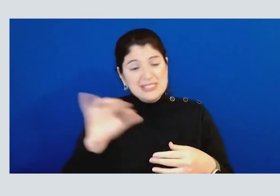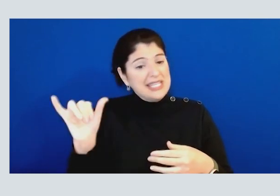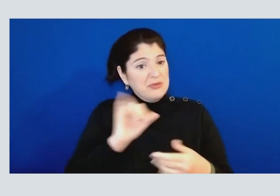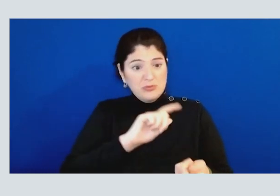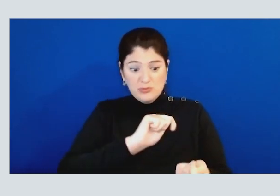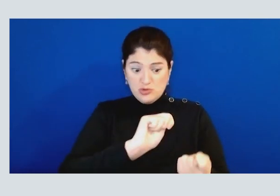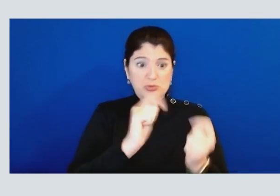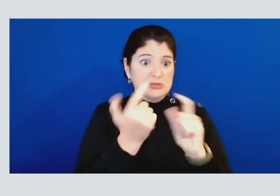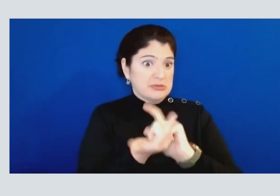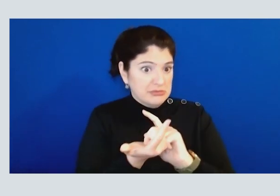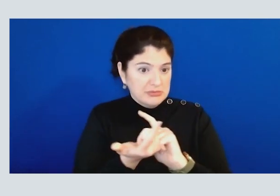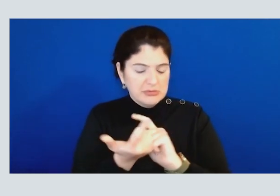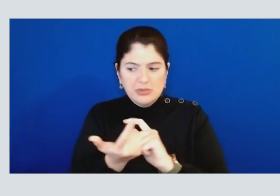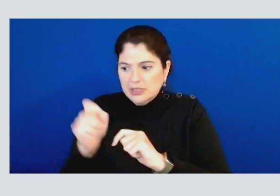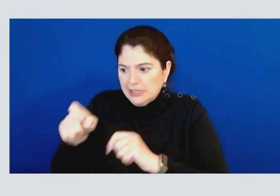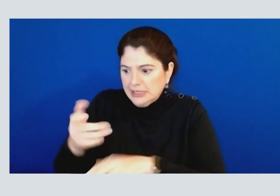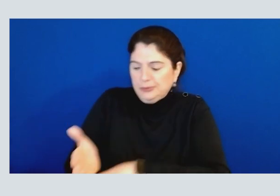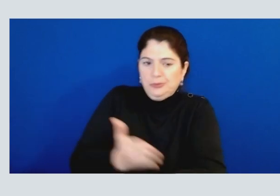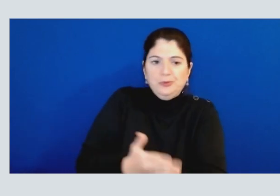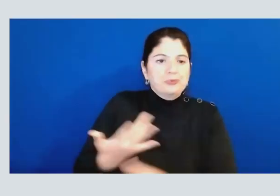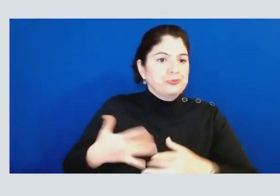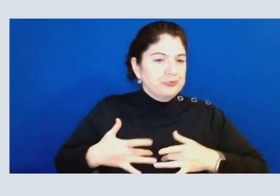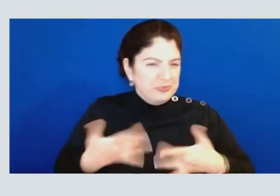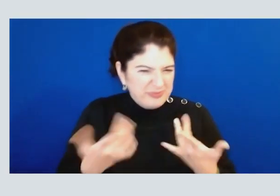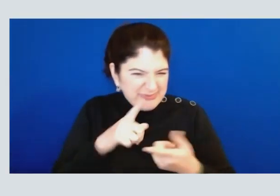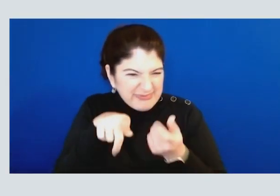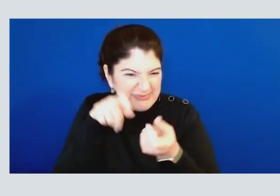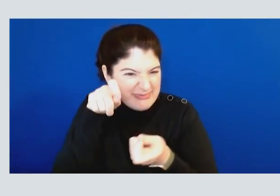What needs to be improved in the translation of documents?